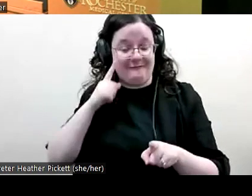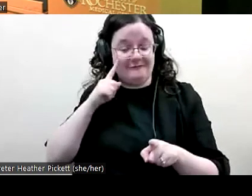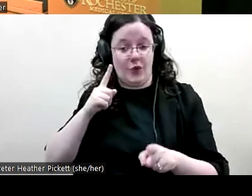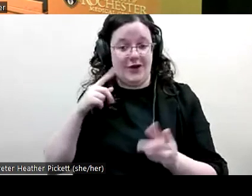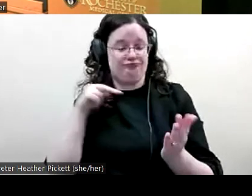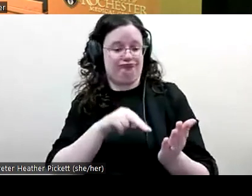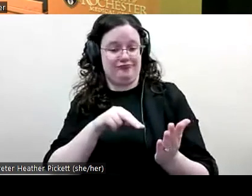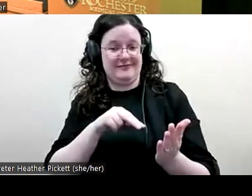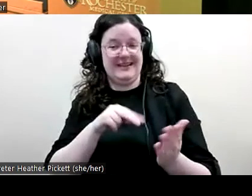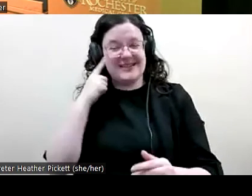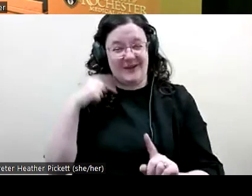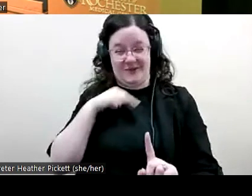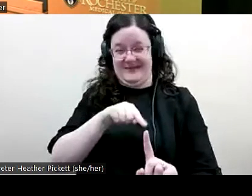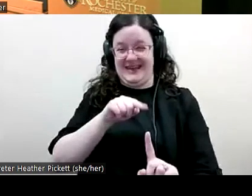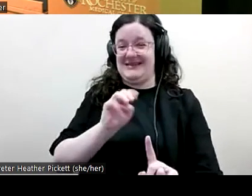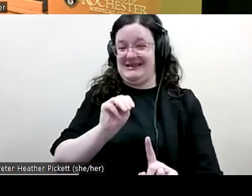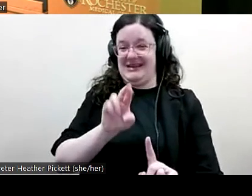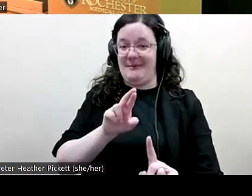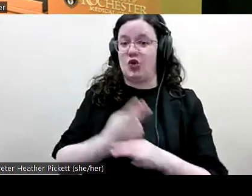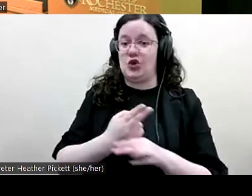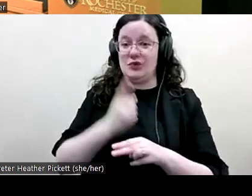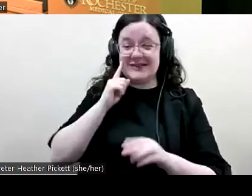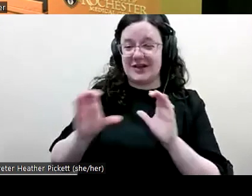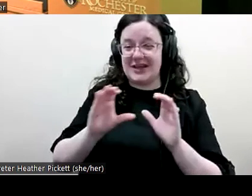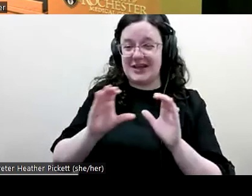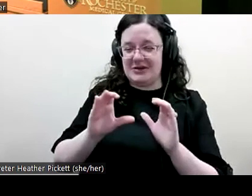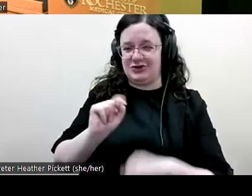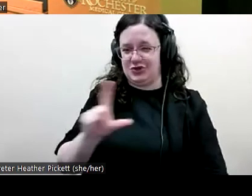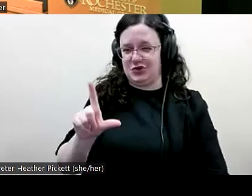communication tool um and it isn't designed to be a communication tool but I'll be curious what